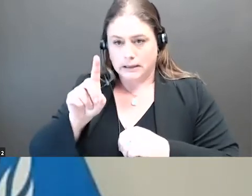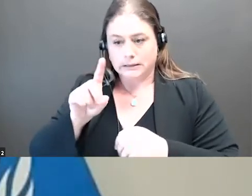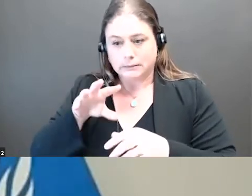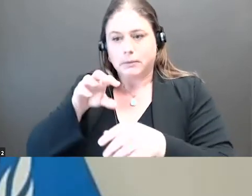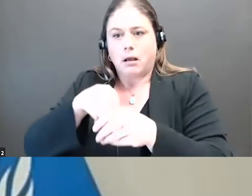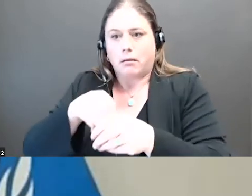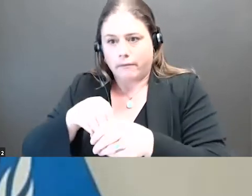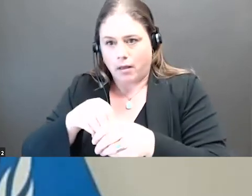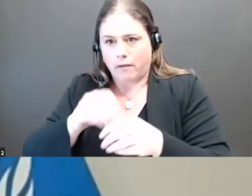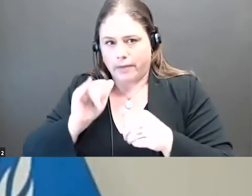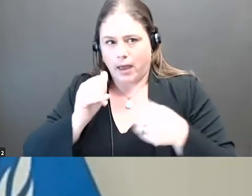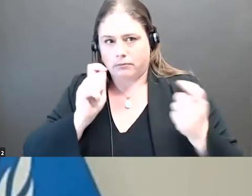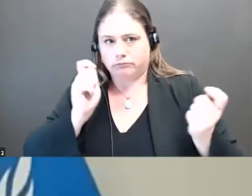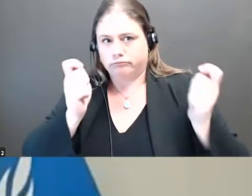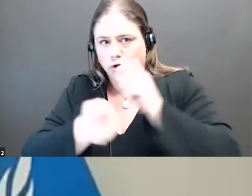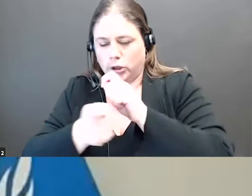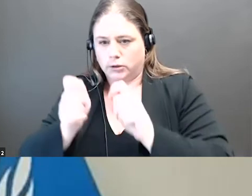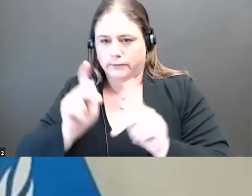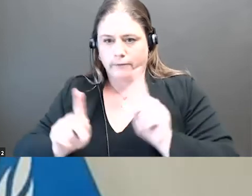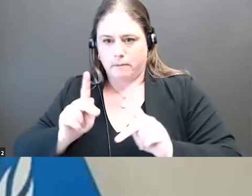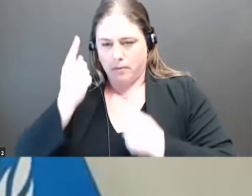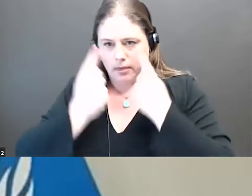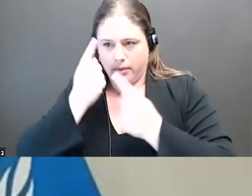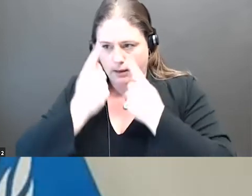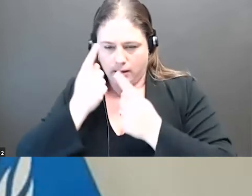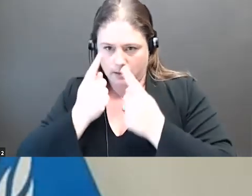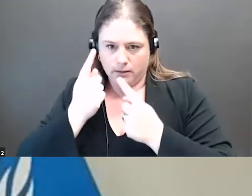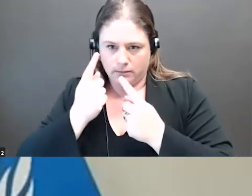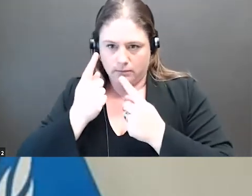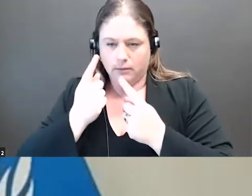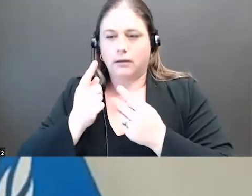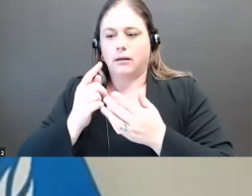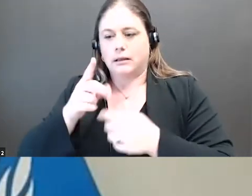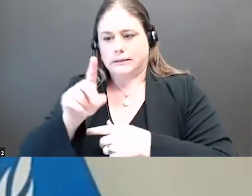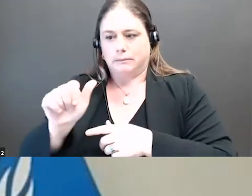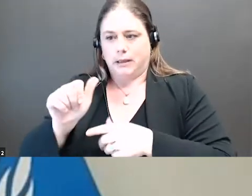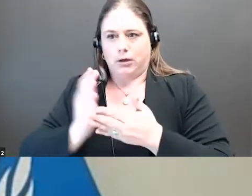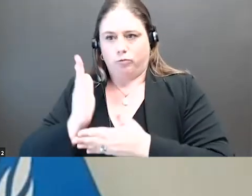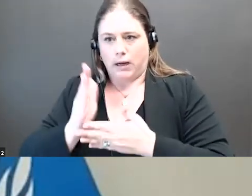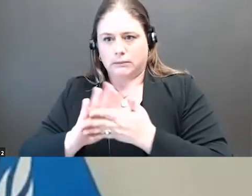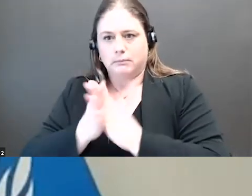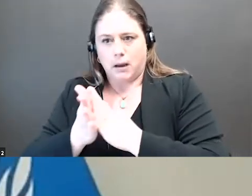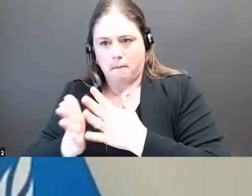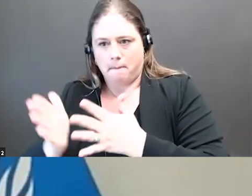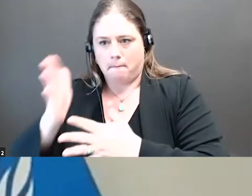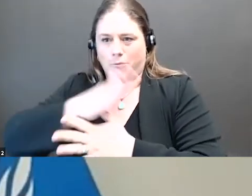providing a focus and priority on what we hope will become a very comprehensive approach to